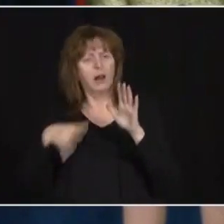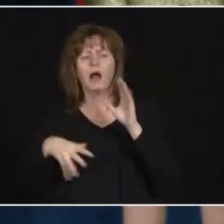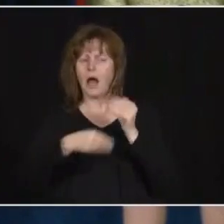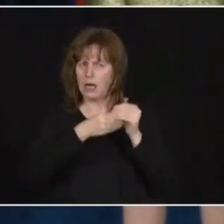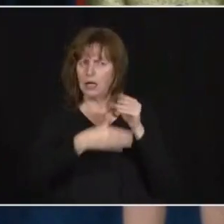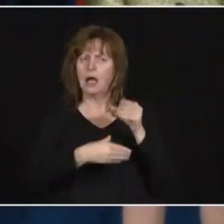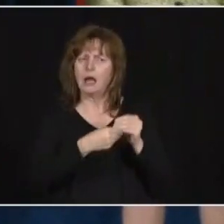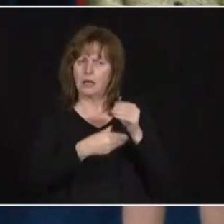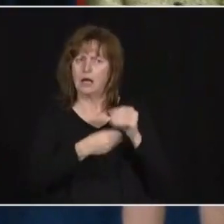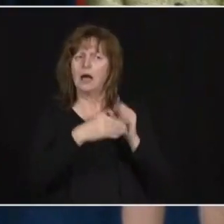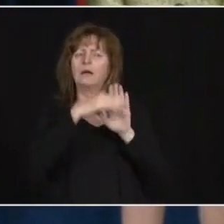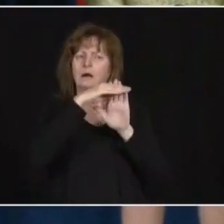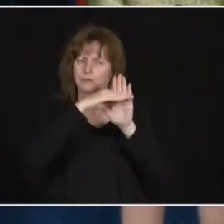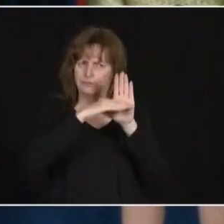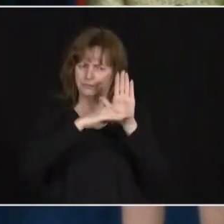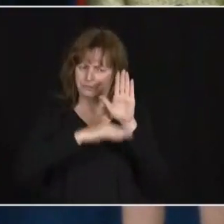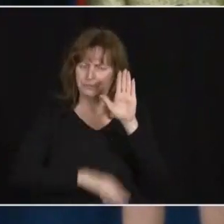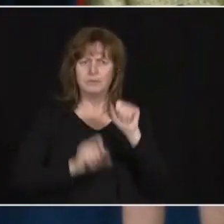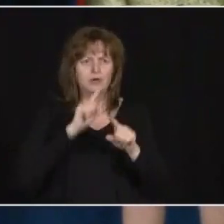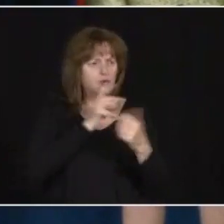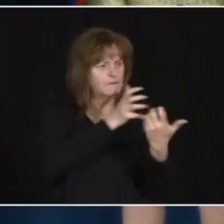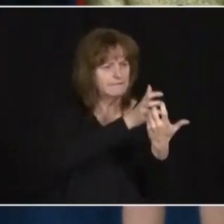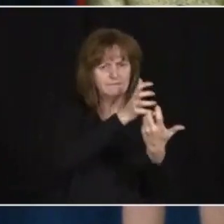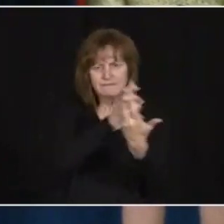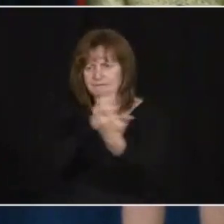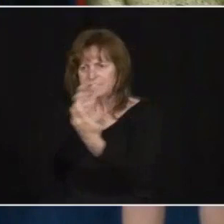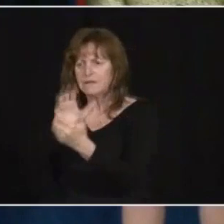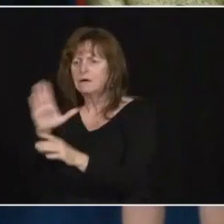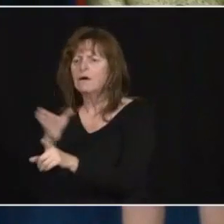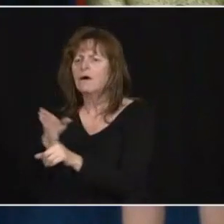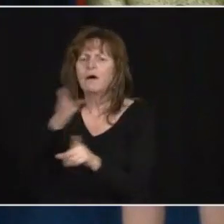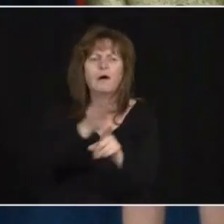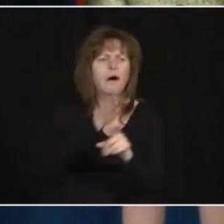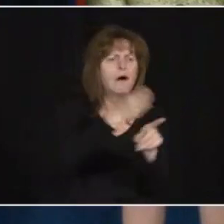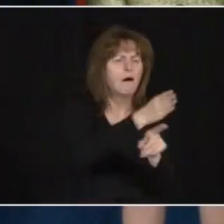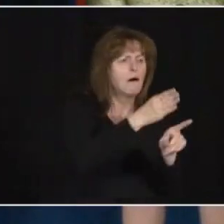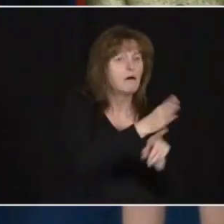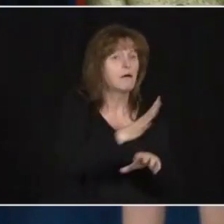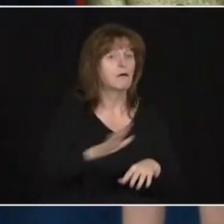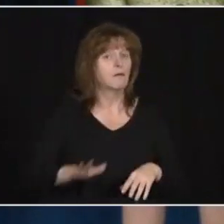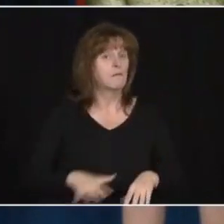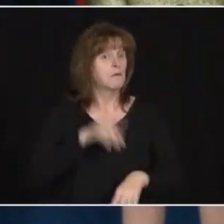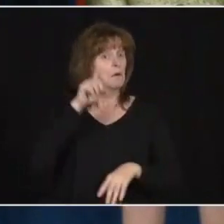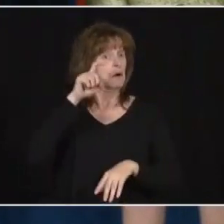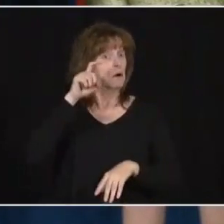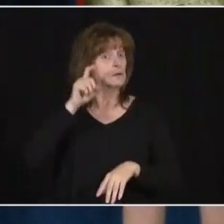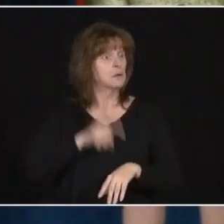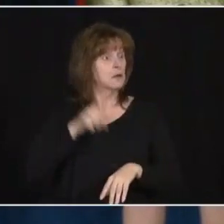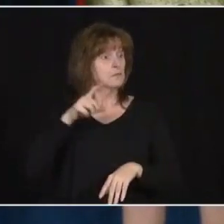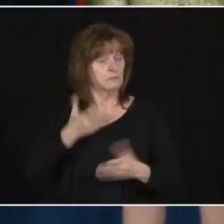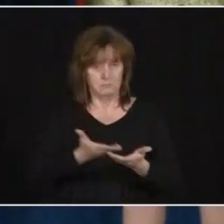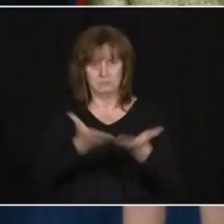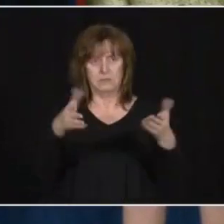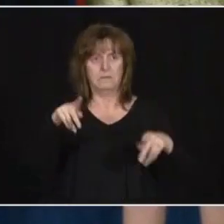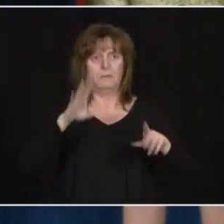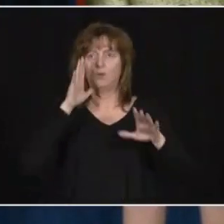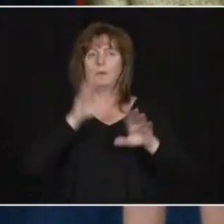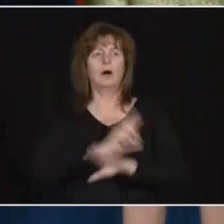are ready until there's no reason people won't be ready and making sure we have a secure, safe work environment.